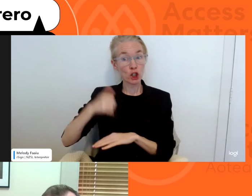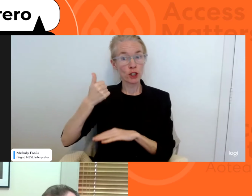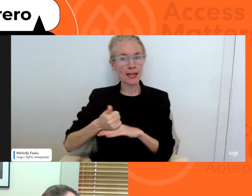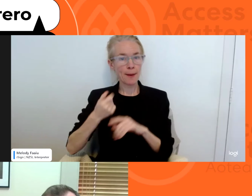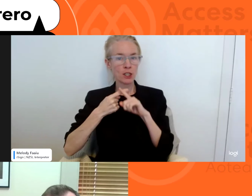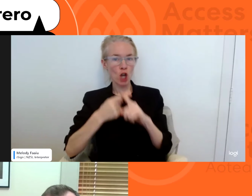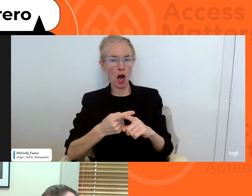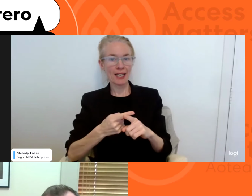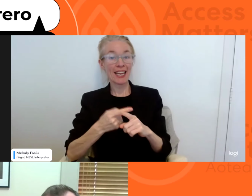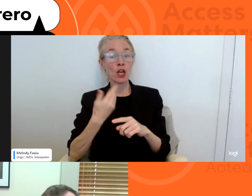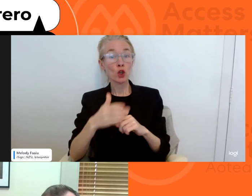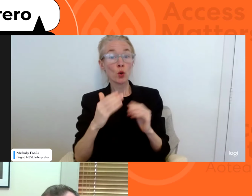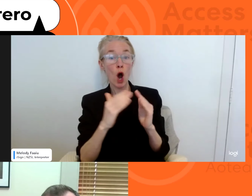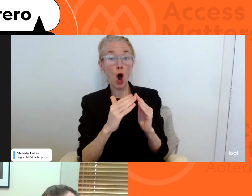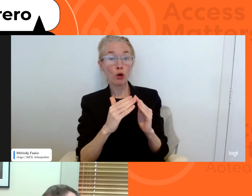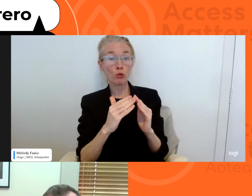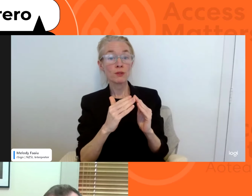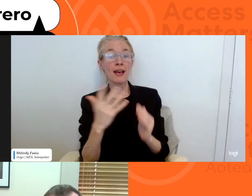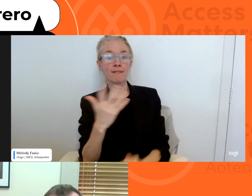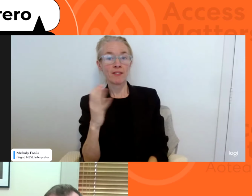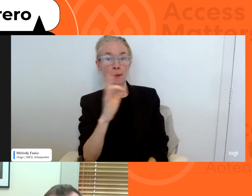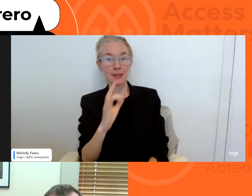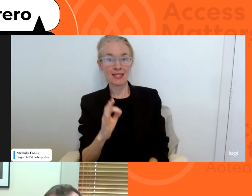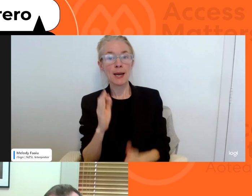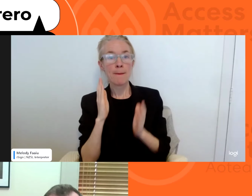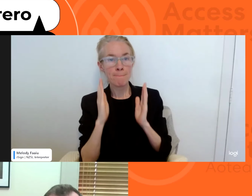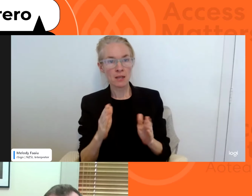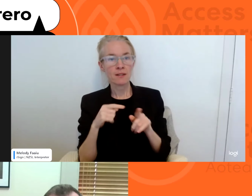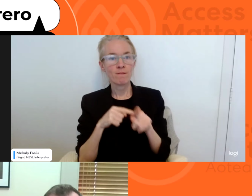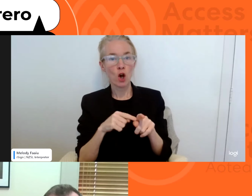new builds to be built in accordance with the universal design standards